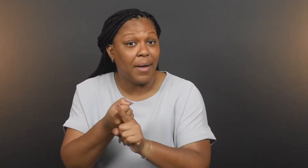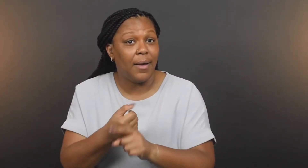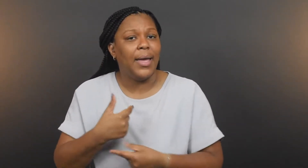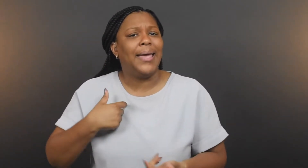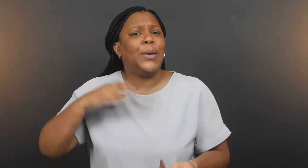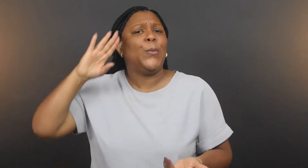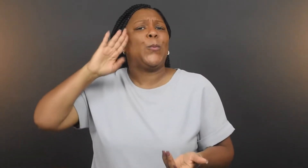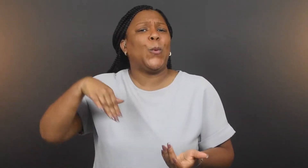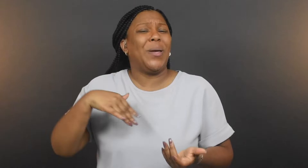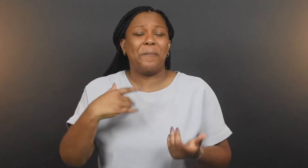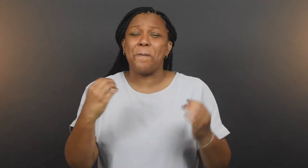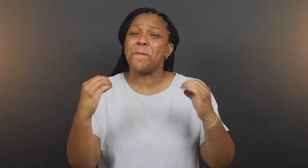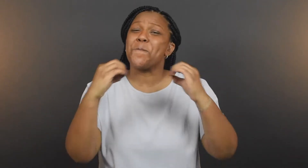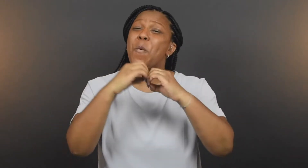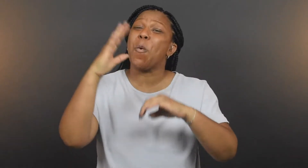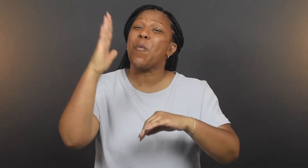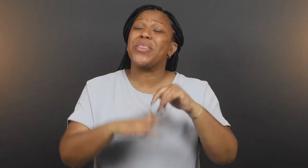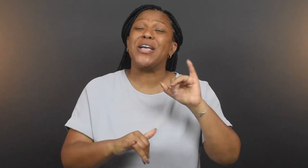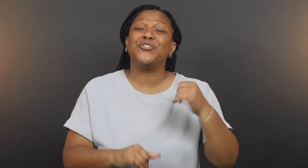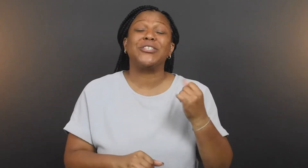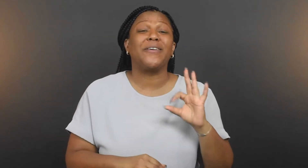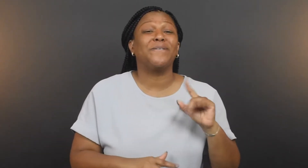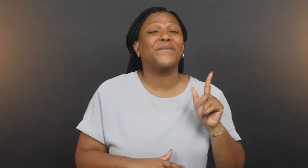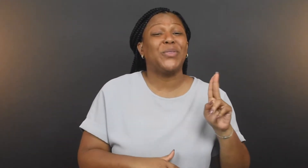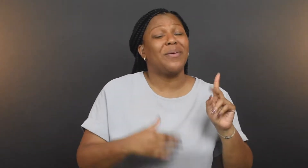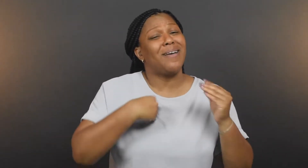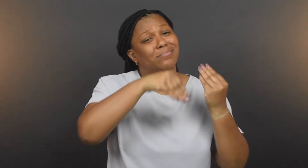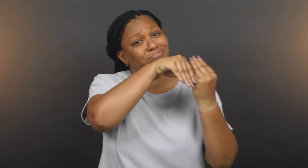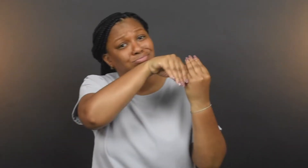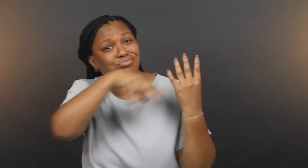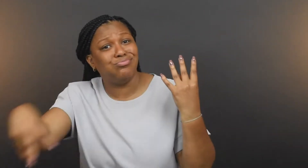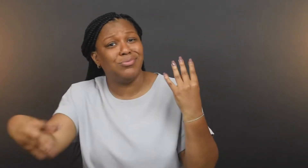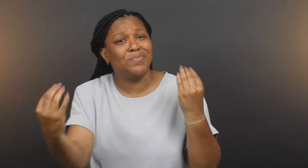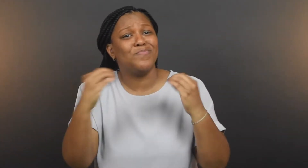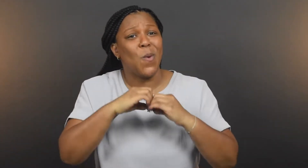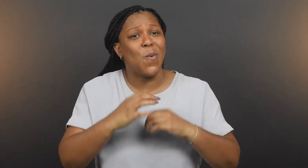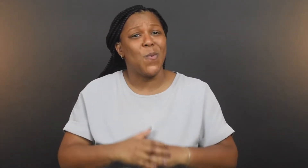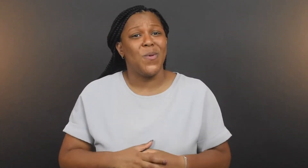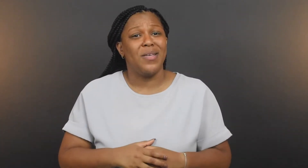That was a turning point in my understanding. I knew there was a lot more going on.”